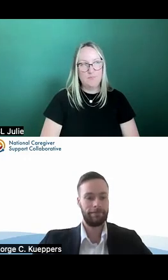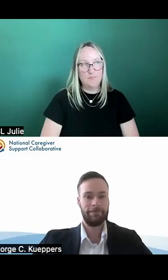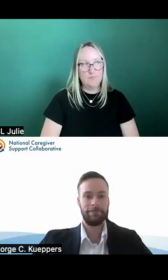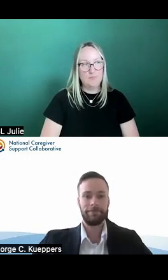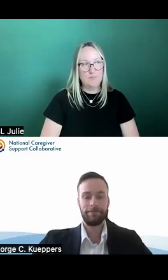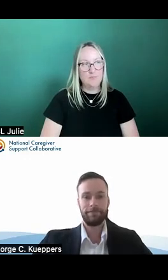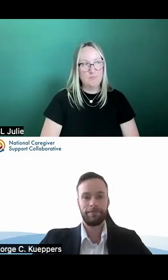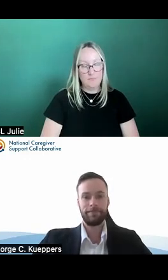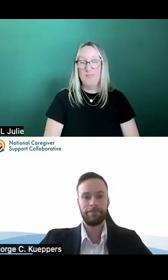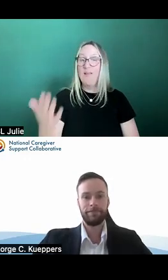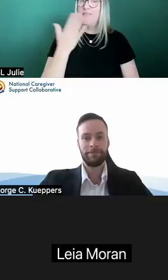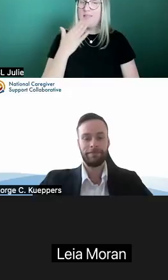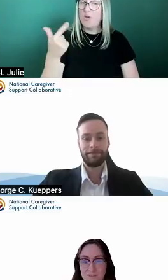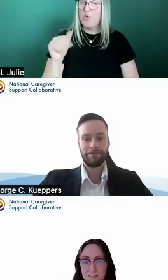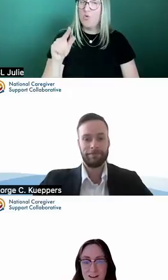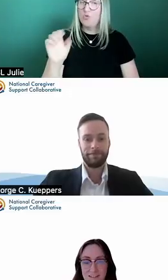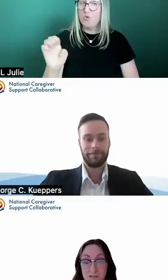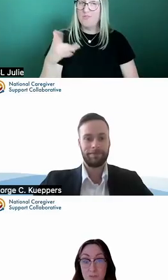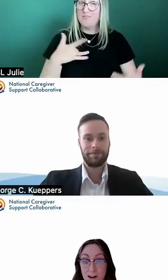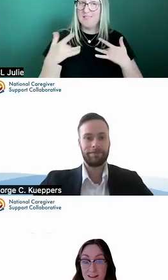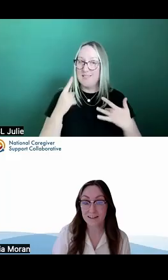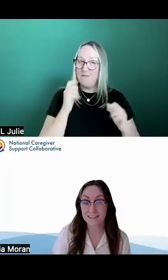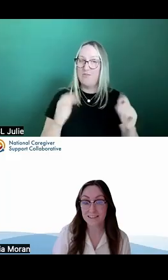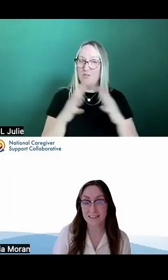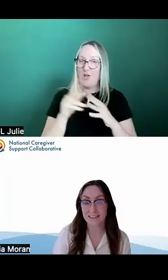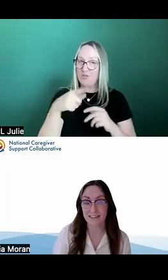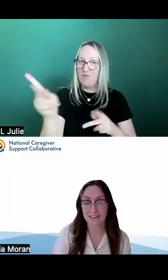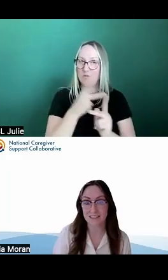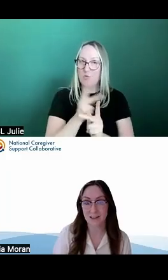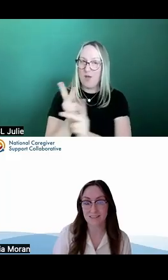Thank you so much George. Very excited for the launch of those products and the expansion of the